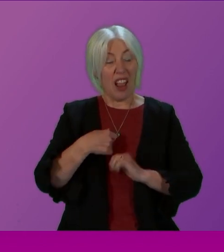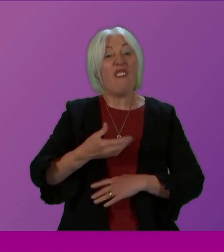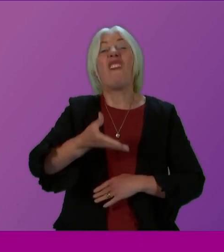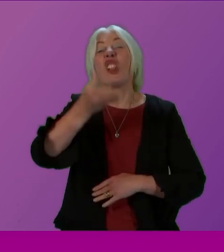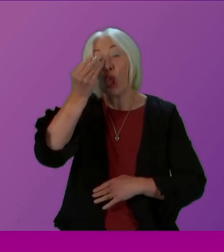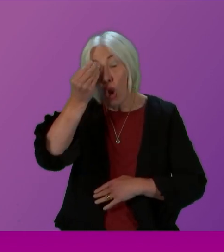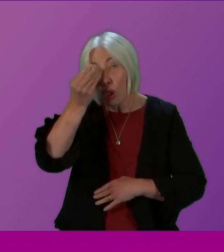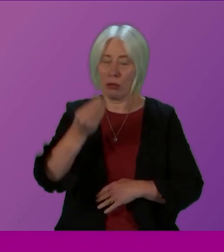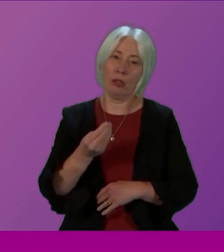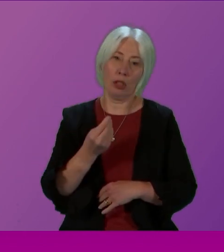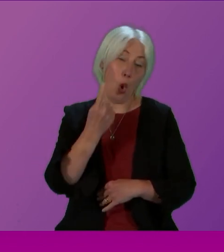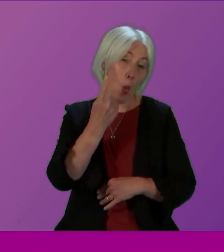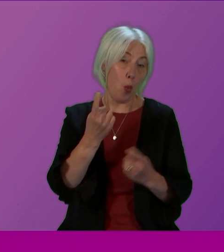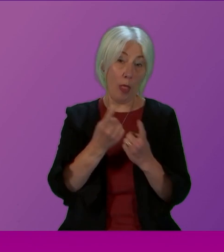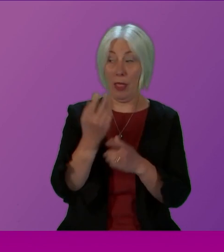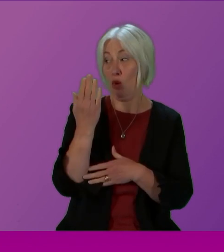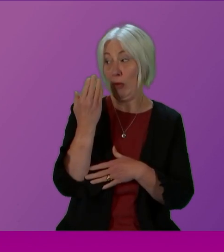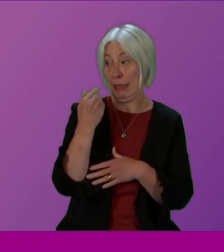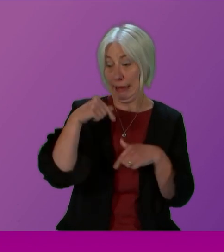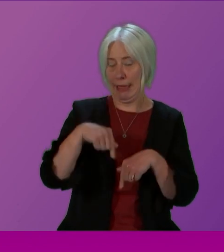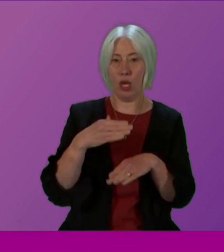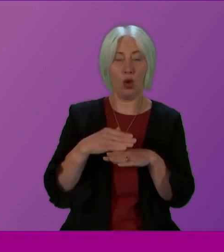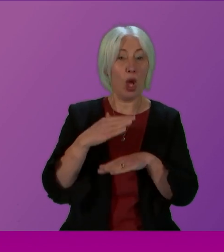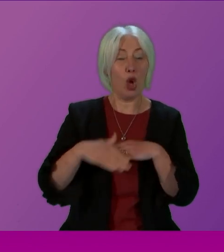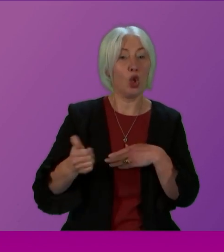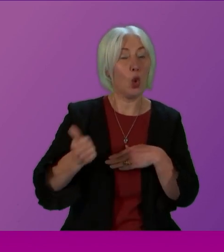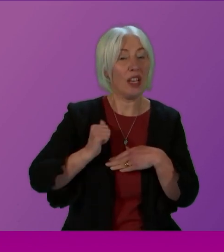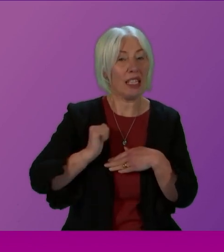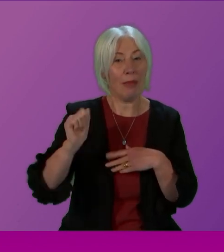over recent times in this job, it is never to expect Douglas Ross to be happy about anything,